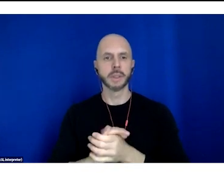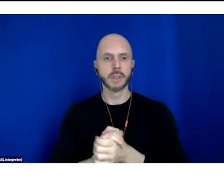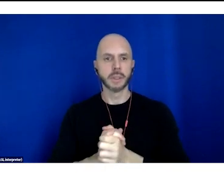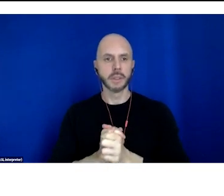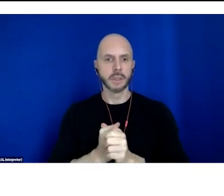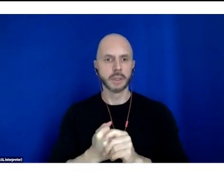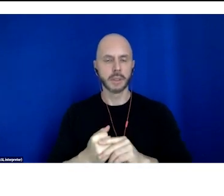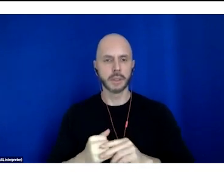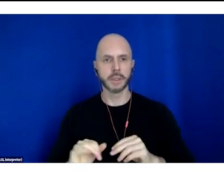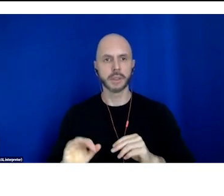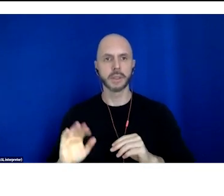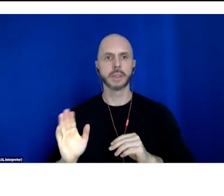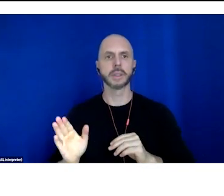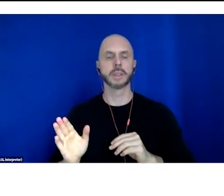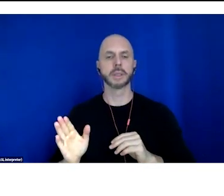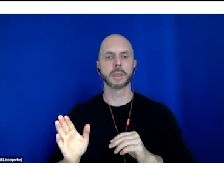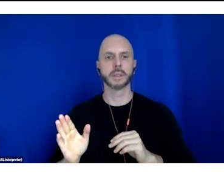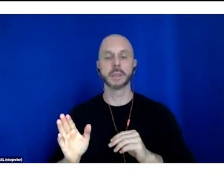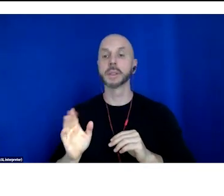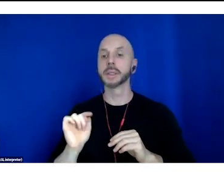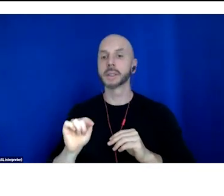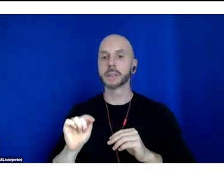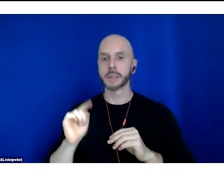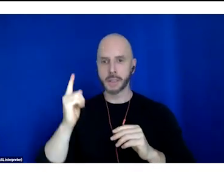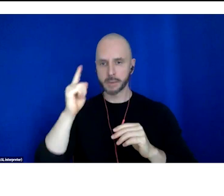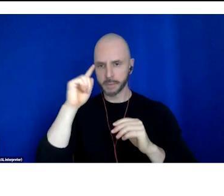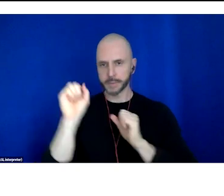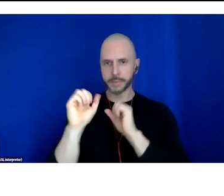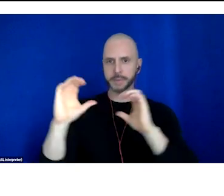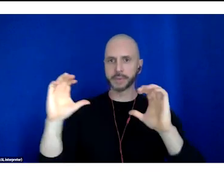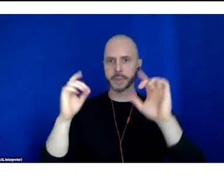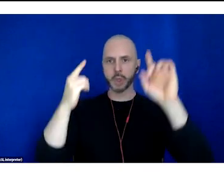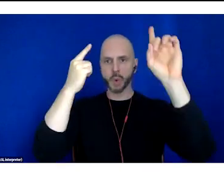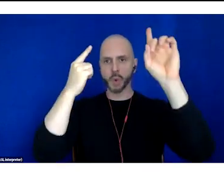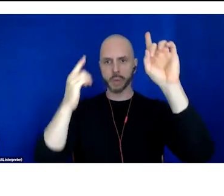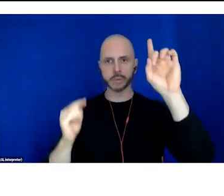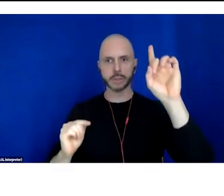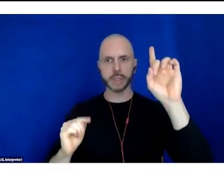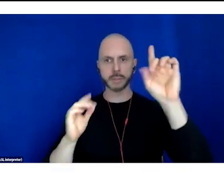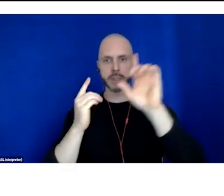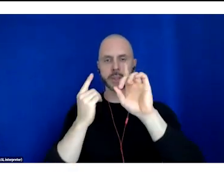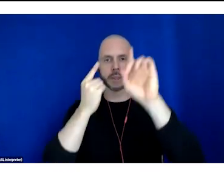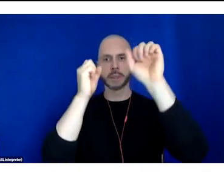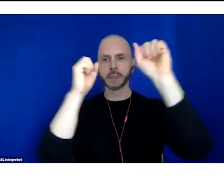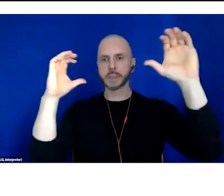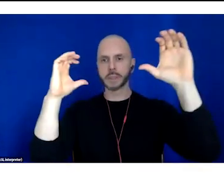Because of this vision and focus, we have built an infrastructure that speaks to the publishing needs